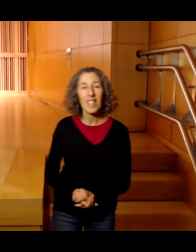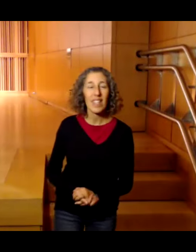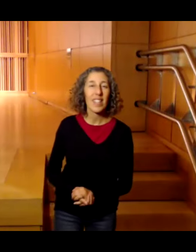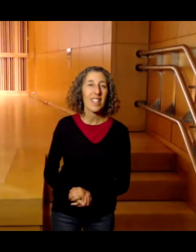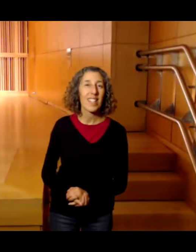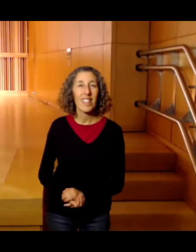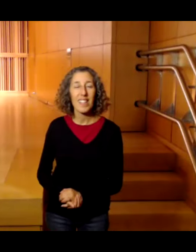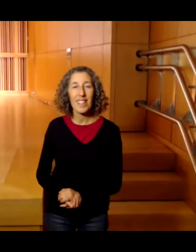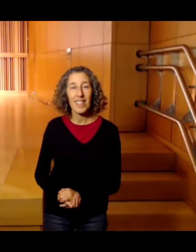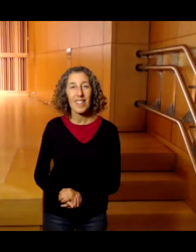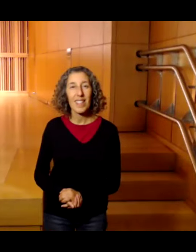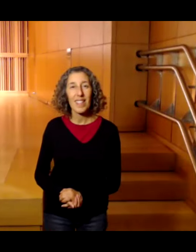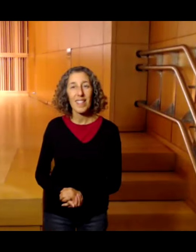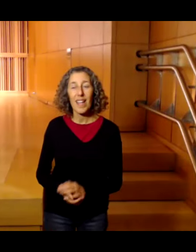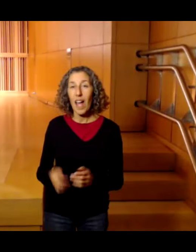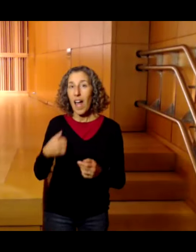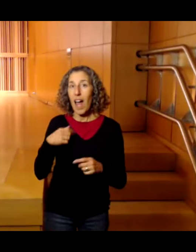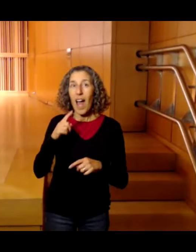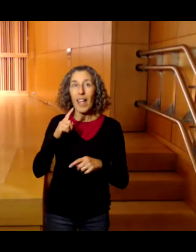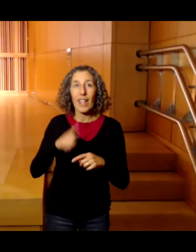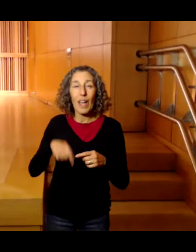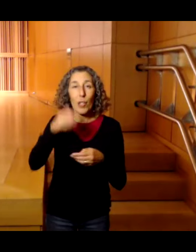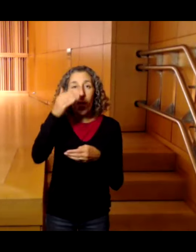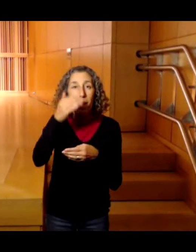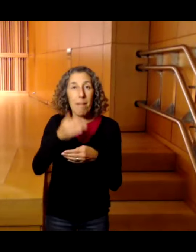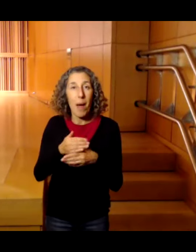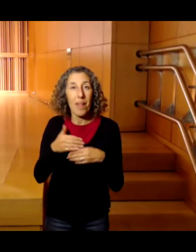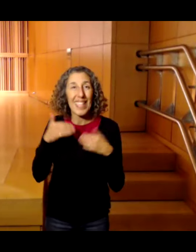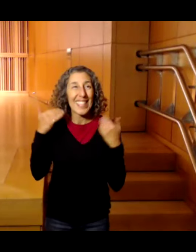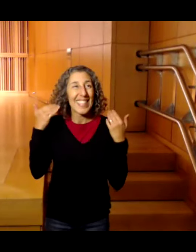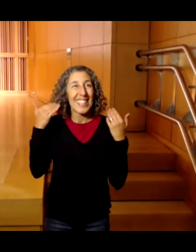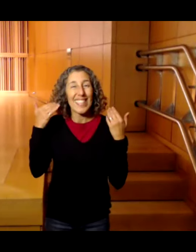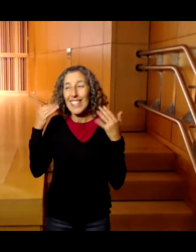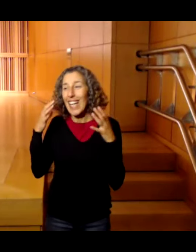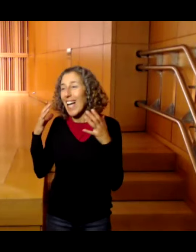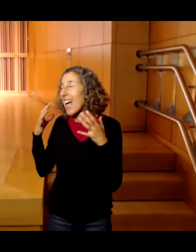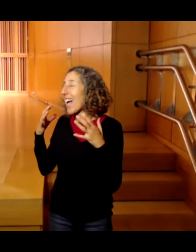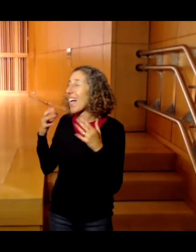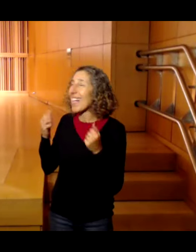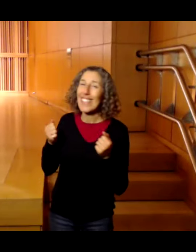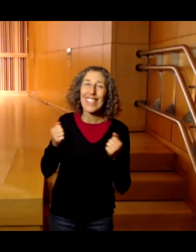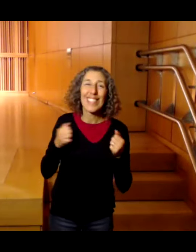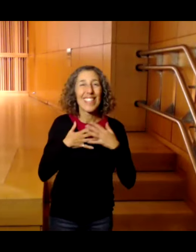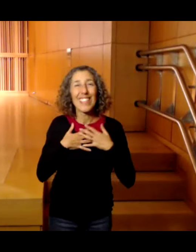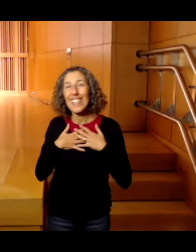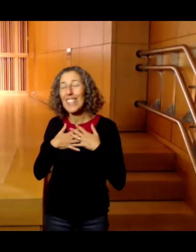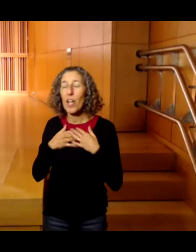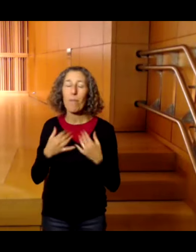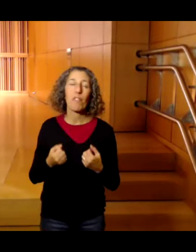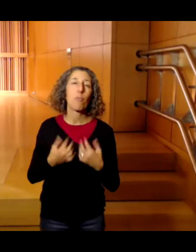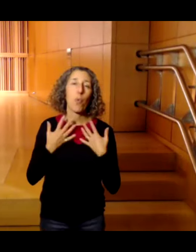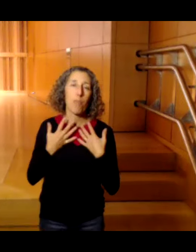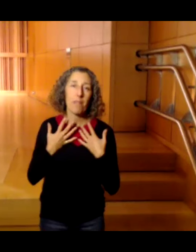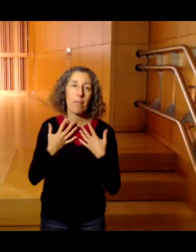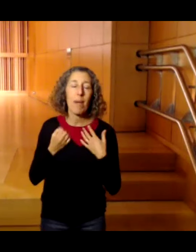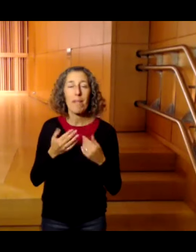I actually can't close my mouth. I'm very, very moved. I'm very, very, very moved. I'm so grateful.